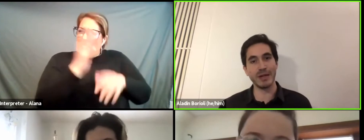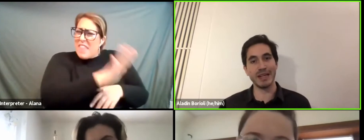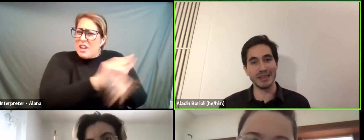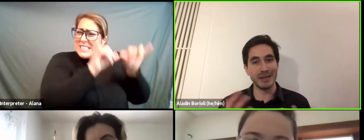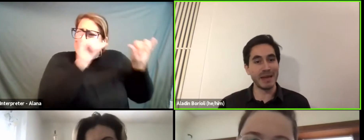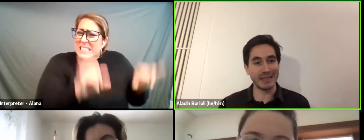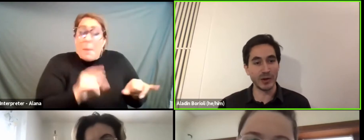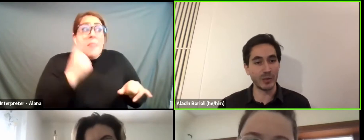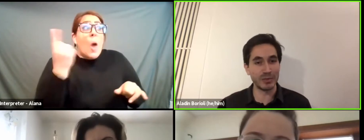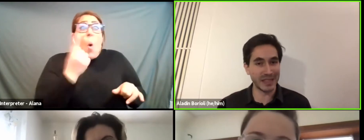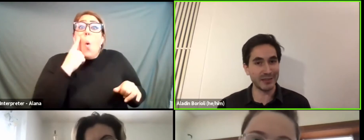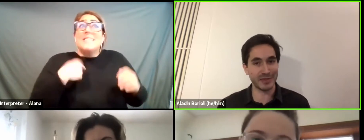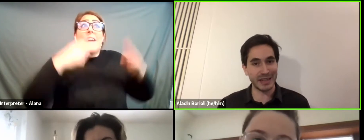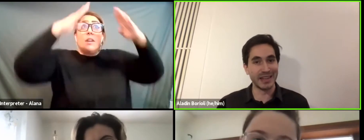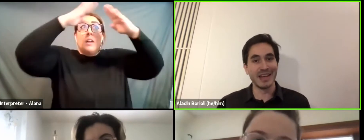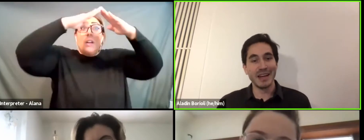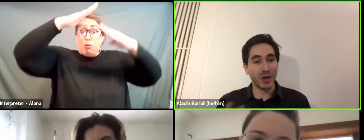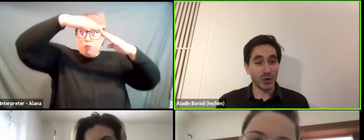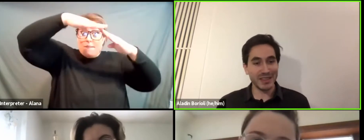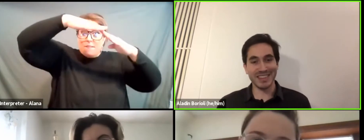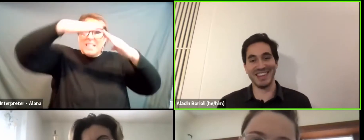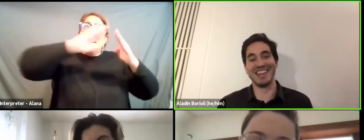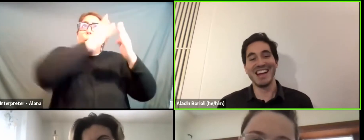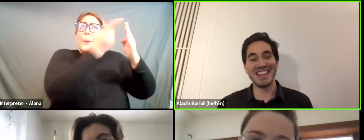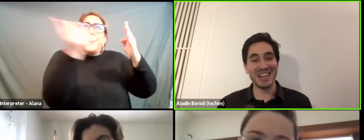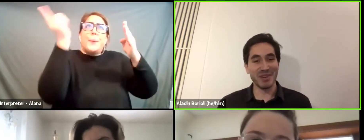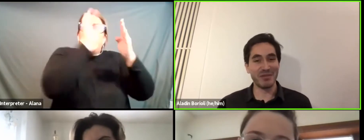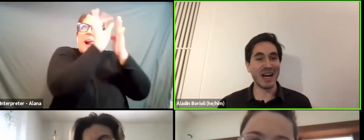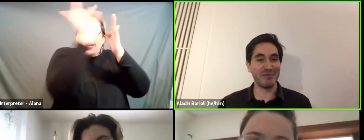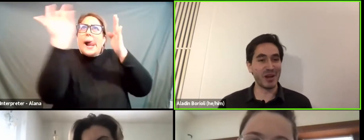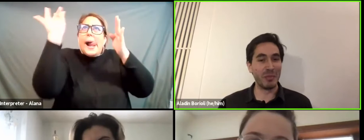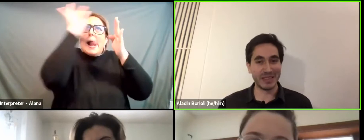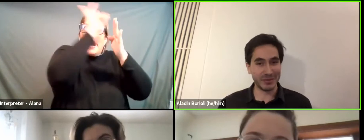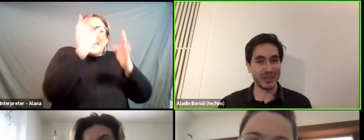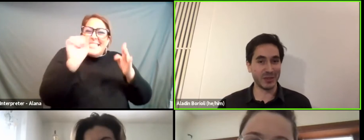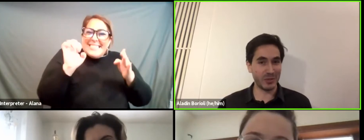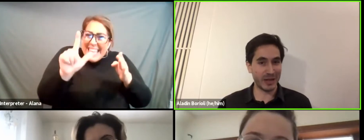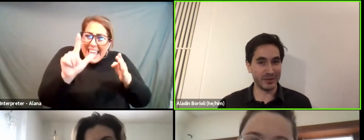and they make their own safe and cozy, and then we arrive and open it and we destroy part of their